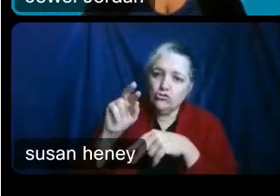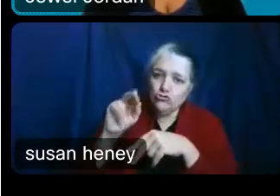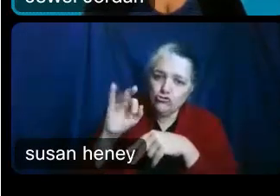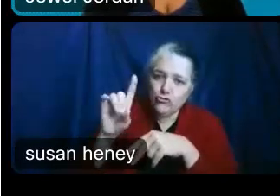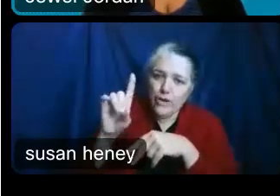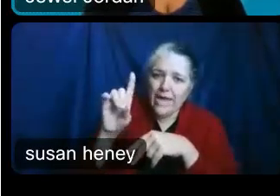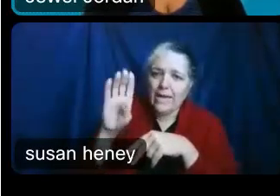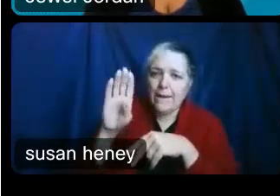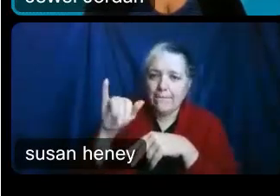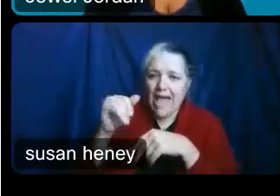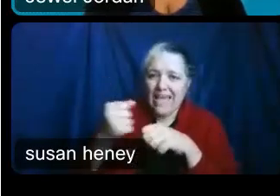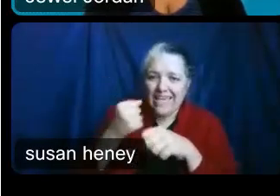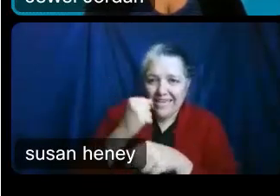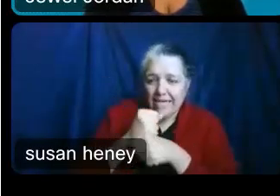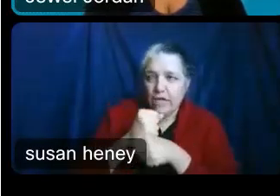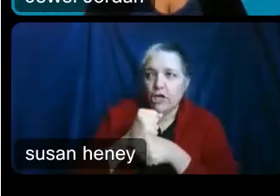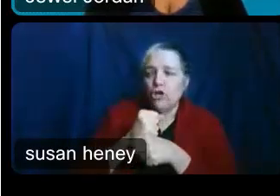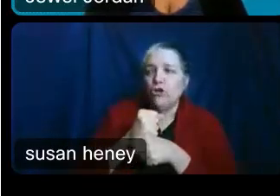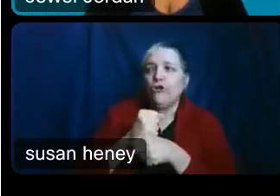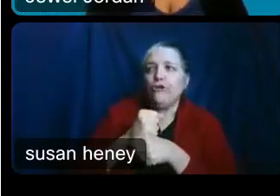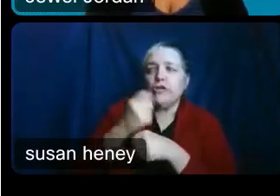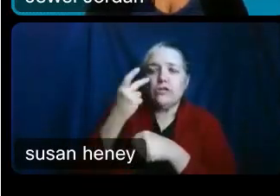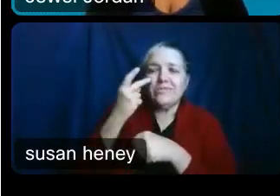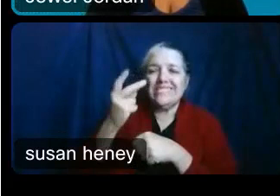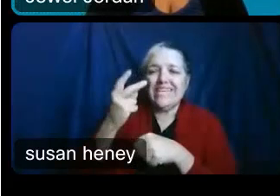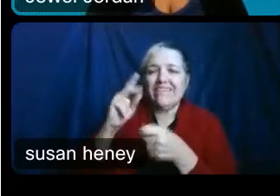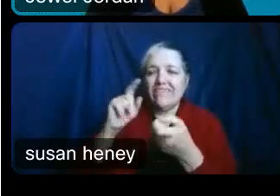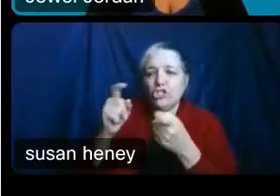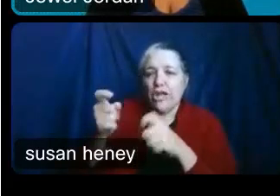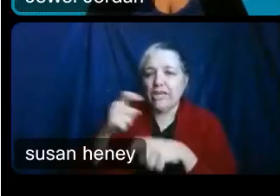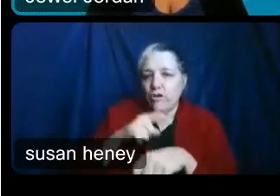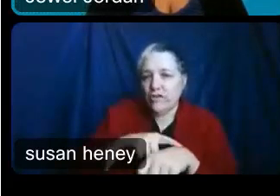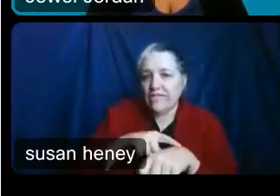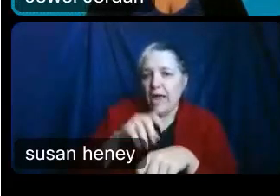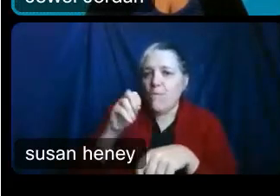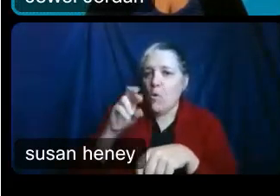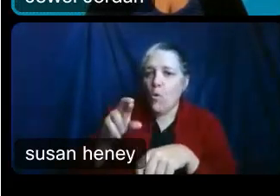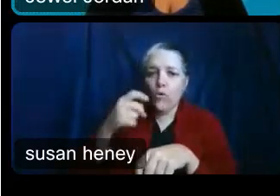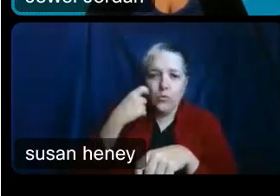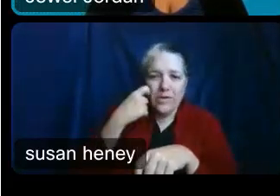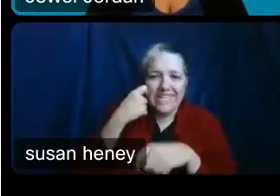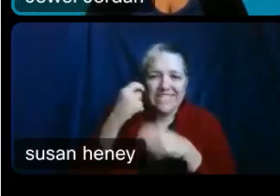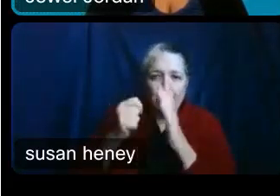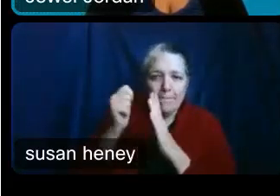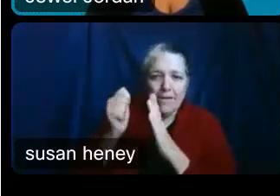a change over time. Or if we looked at a recent period of time either using a single year